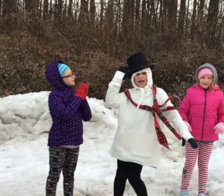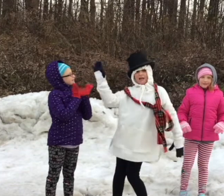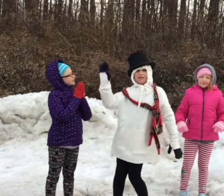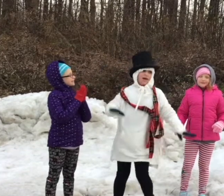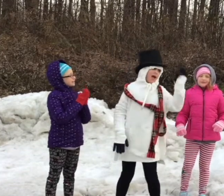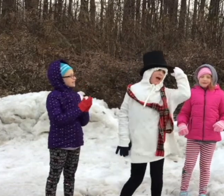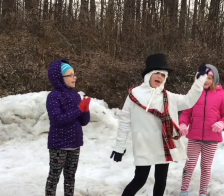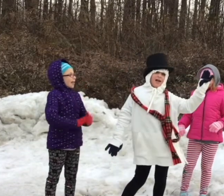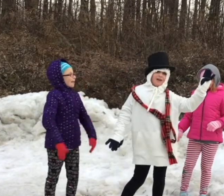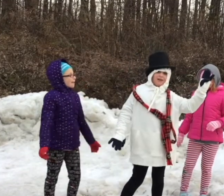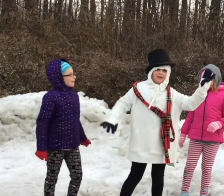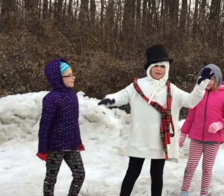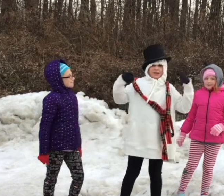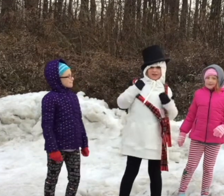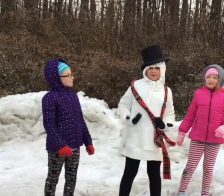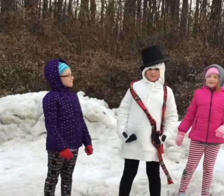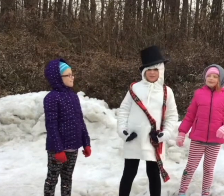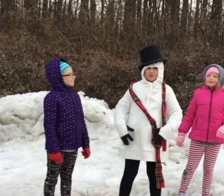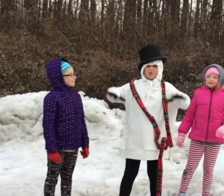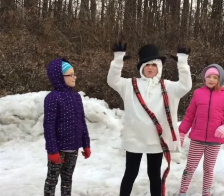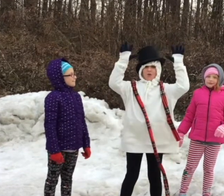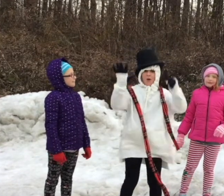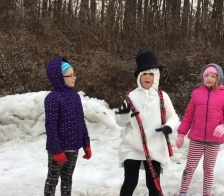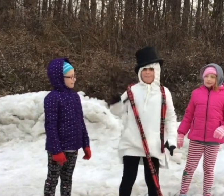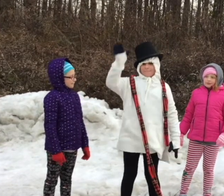hello hello i'm a snowman